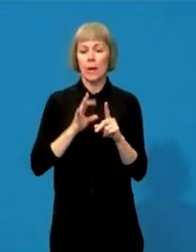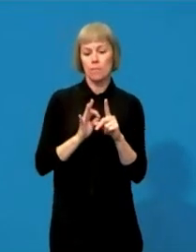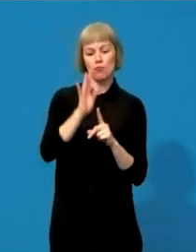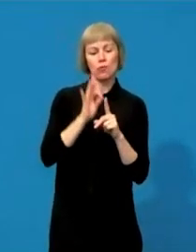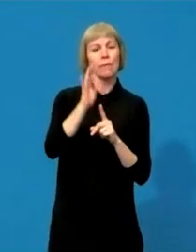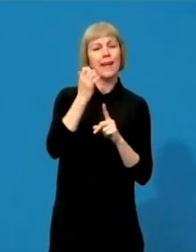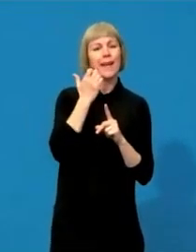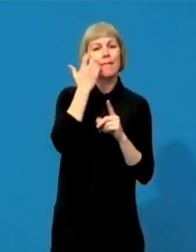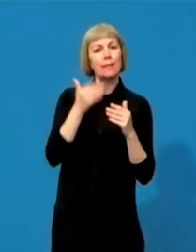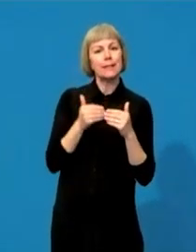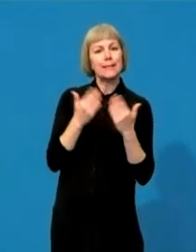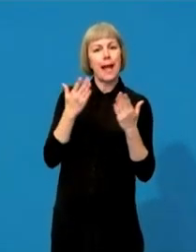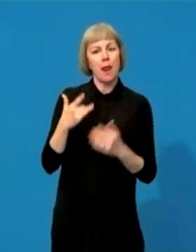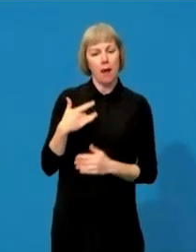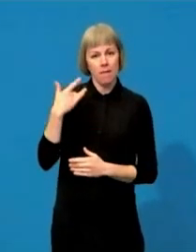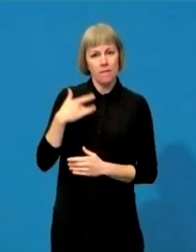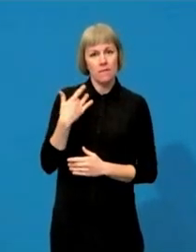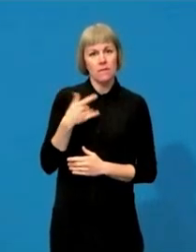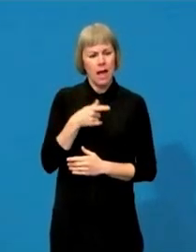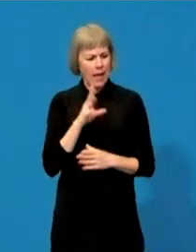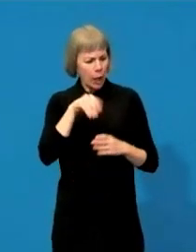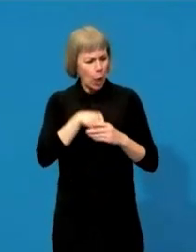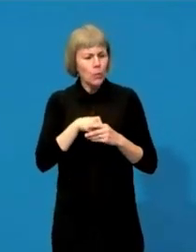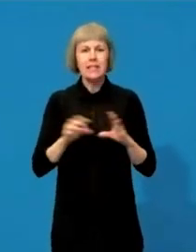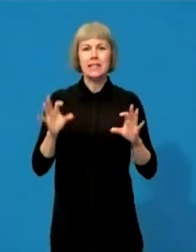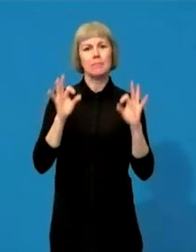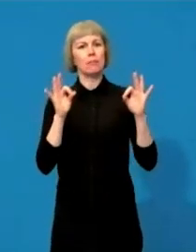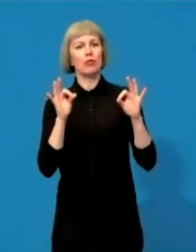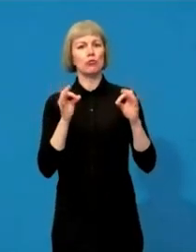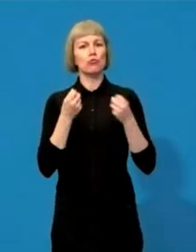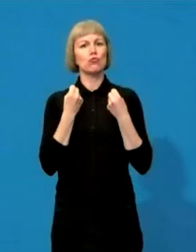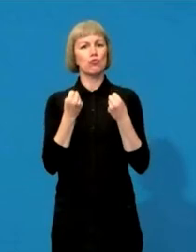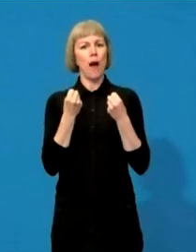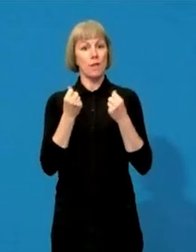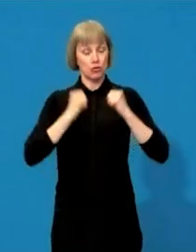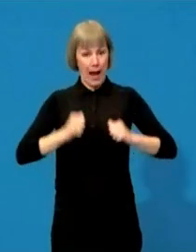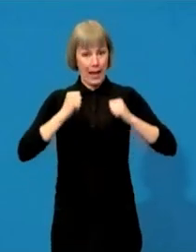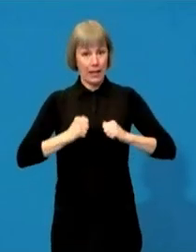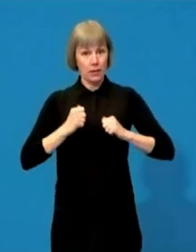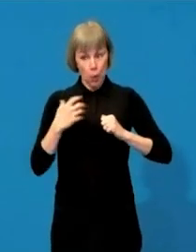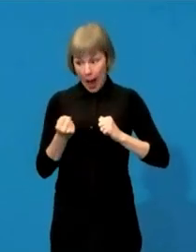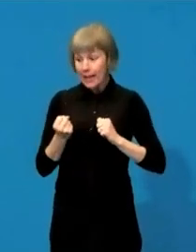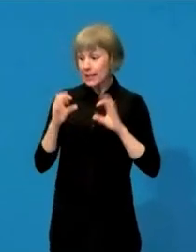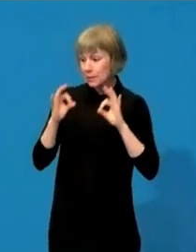funding - and that involves specialist driver training. So, there was actually money specifically in the plan to enable Tristan to get his